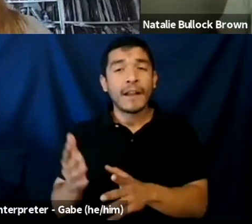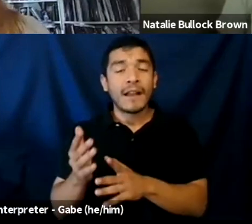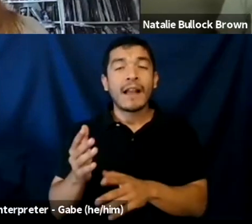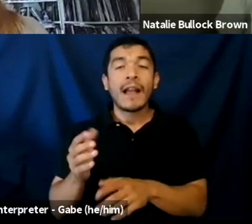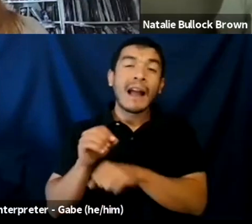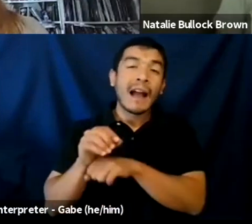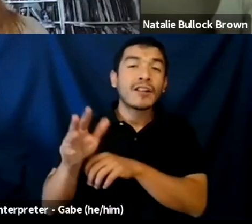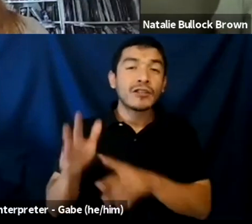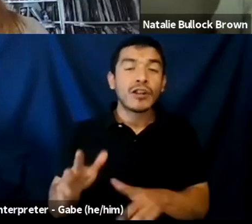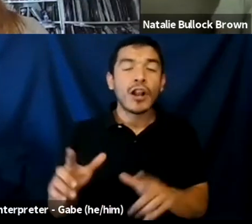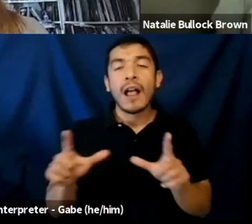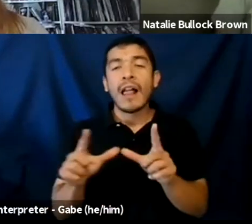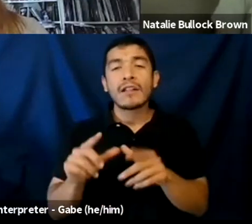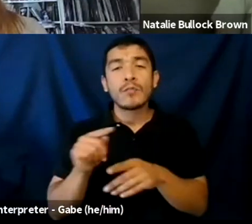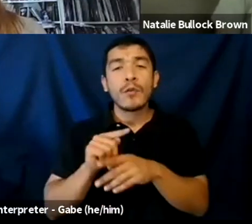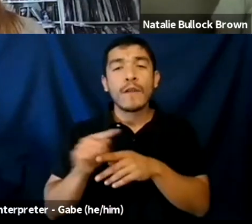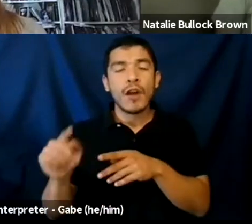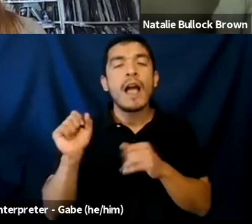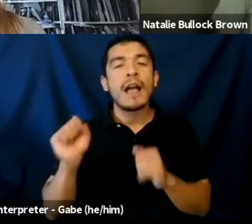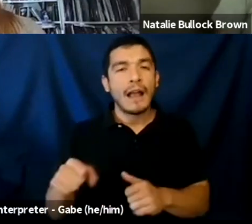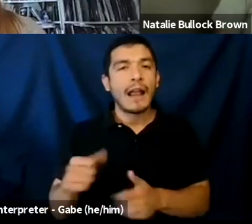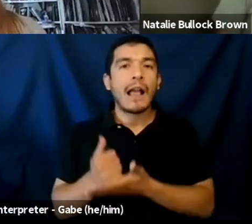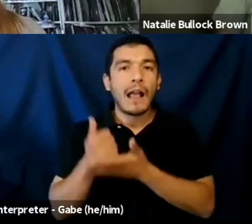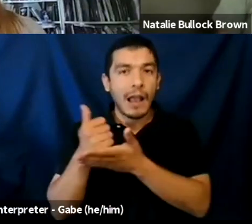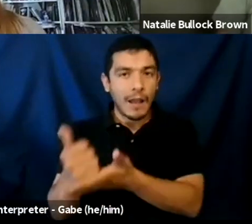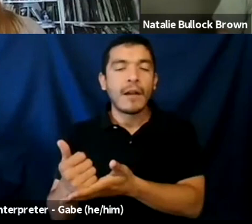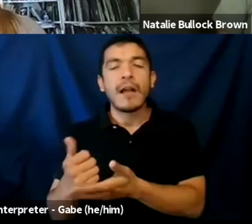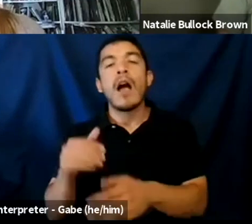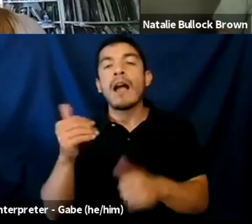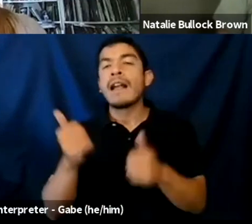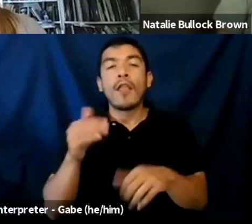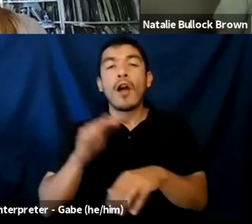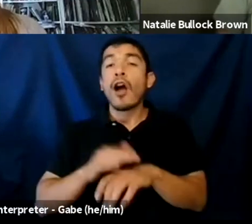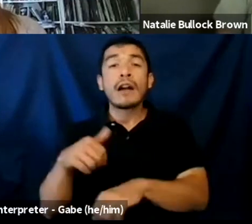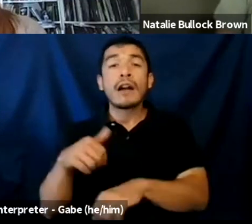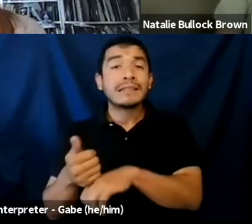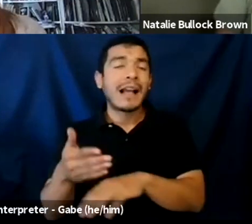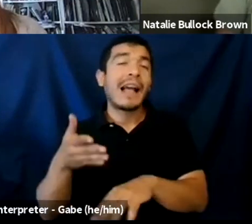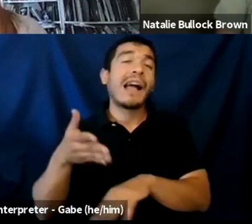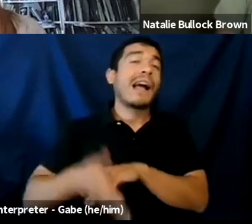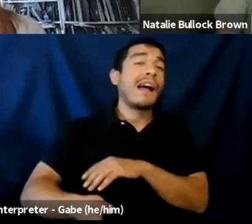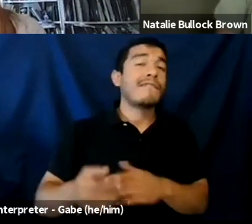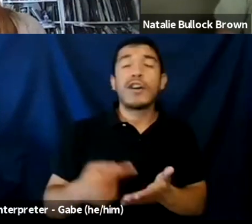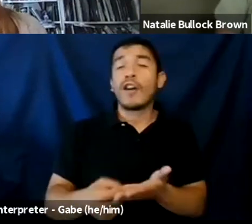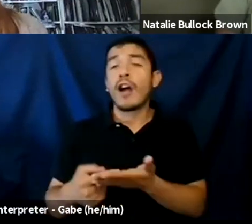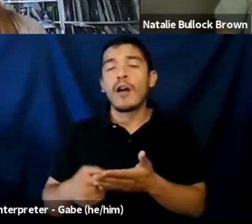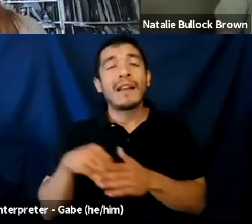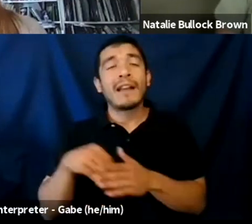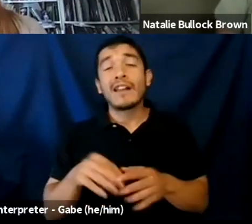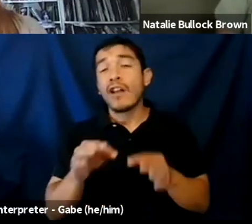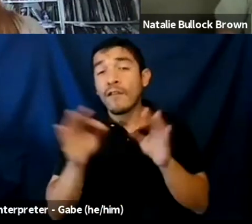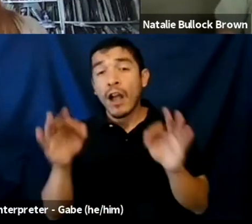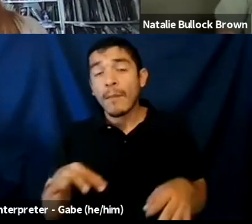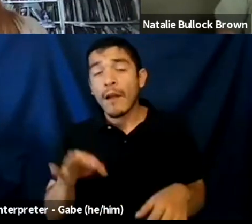licensed professionals could play either onset after a conversation in the framing of a production,